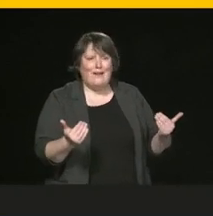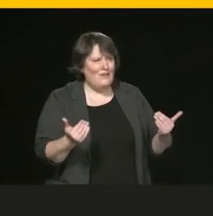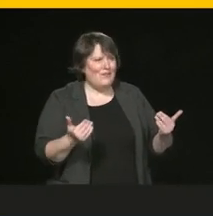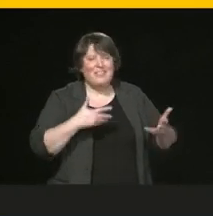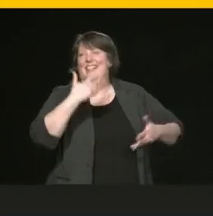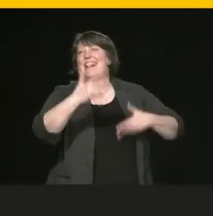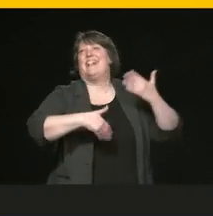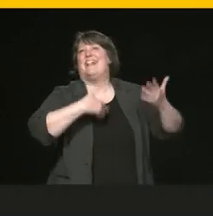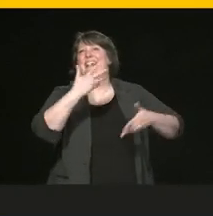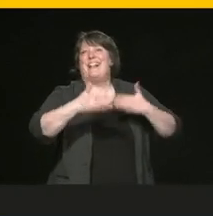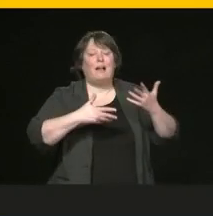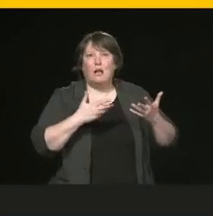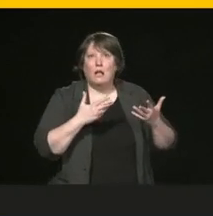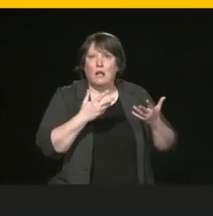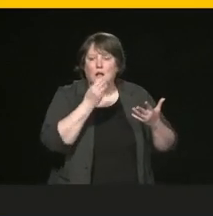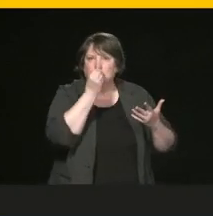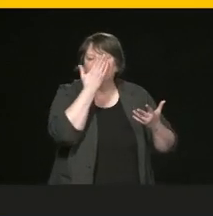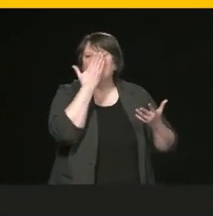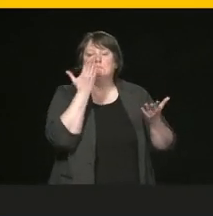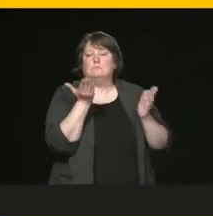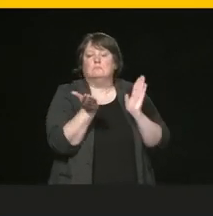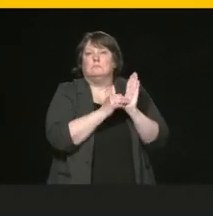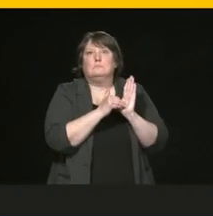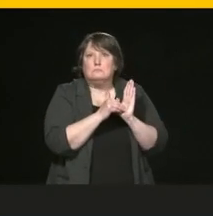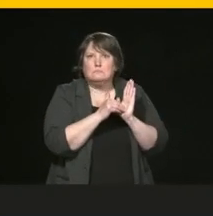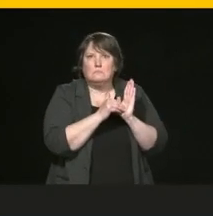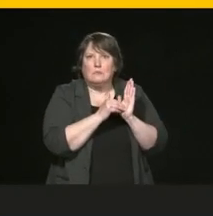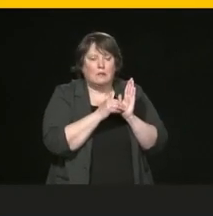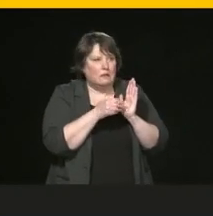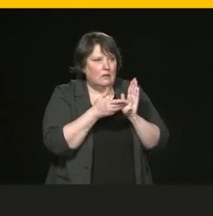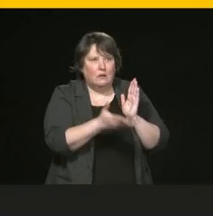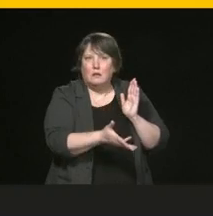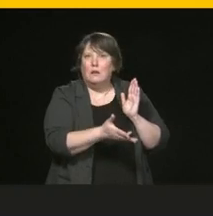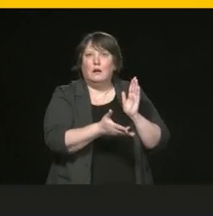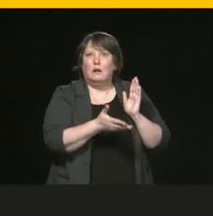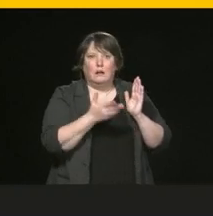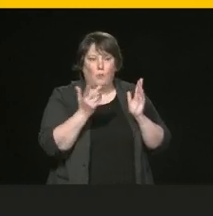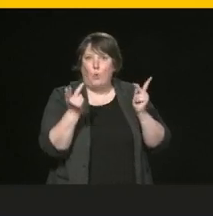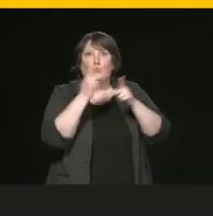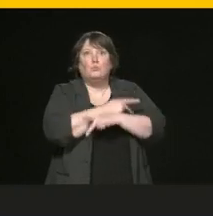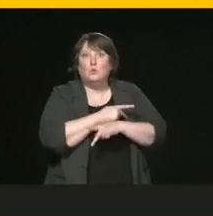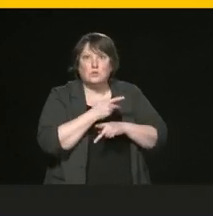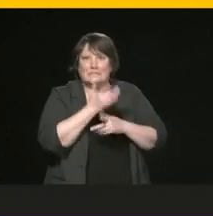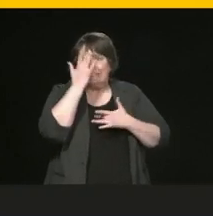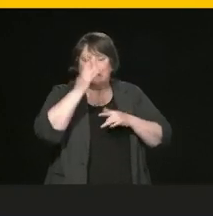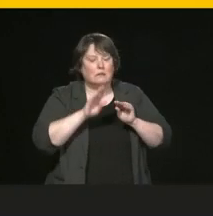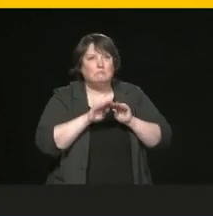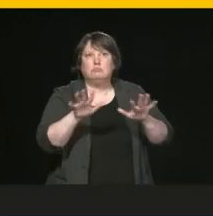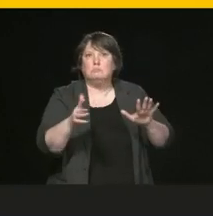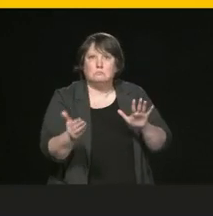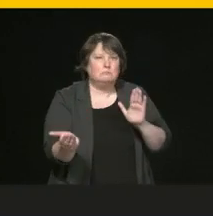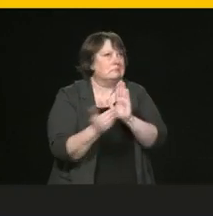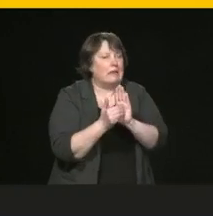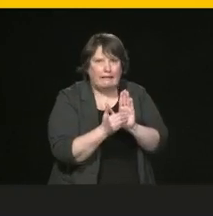TO RELAX THOSE RESTRICTIONS TOO QUICKLY, WE MAY VERY SOON FIND